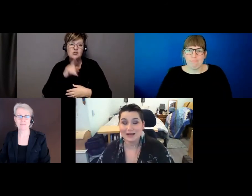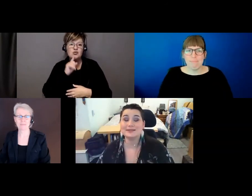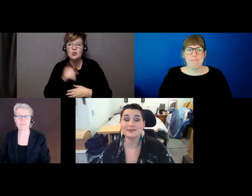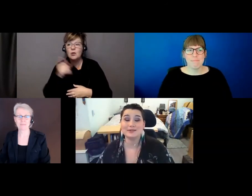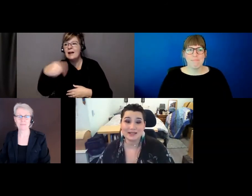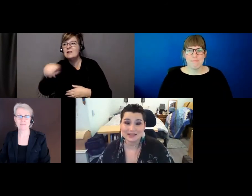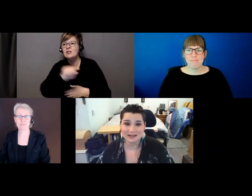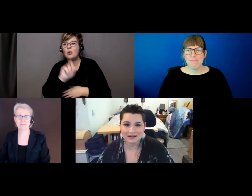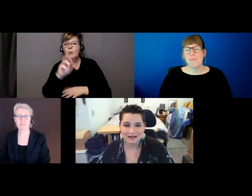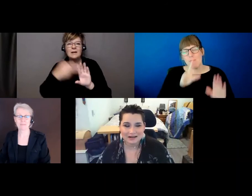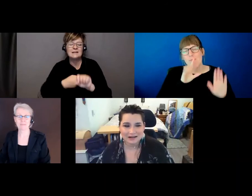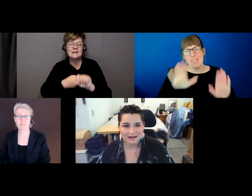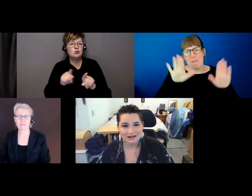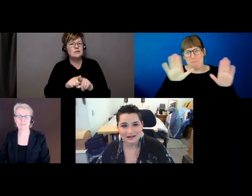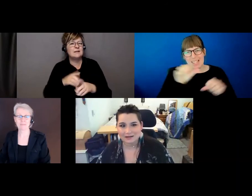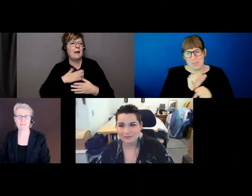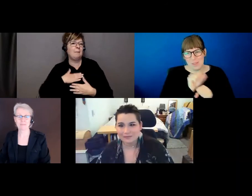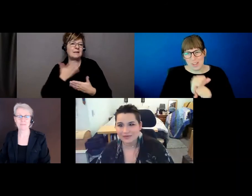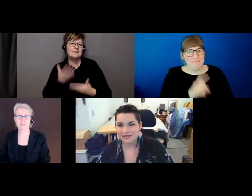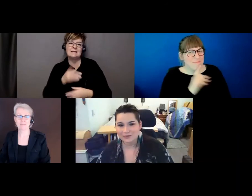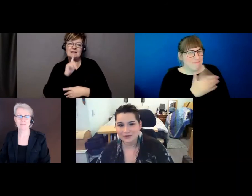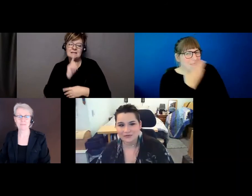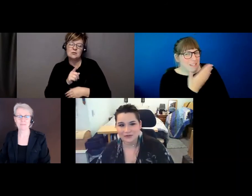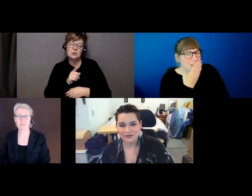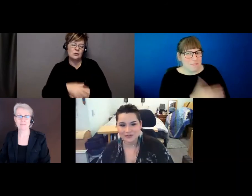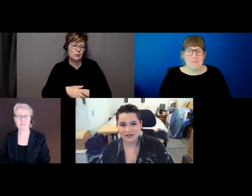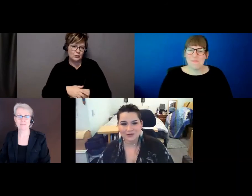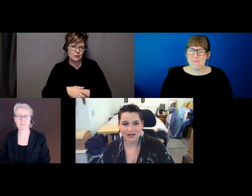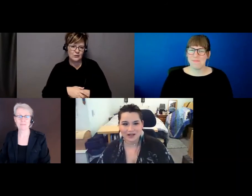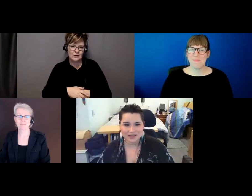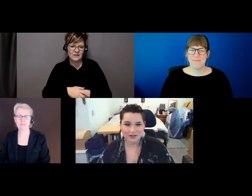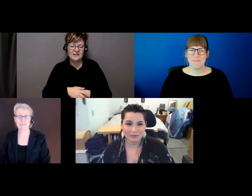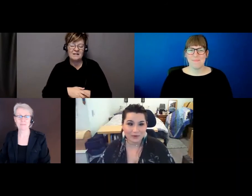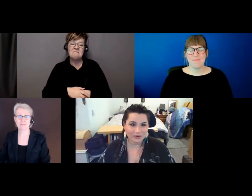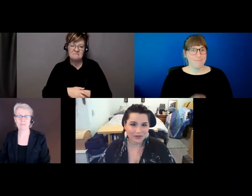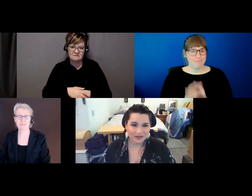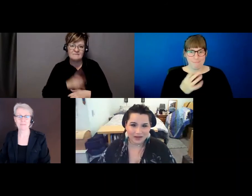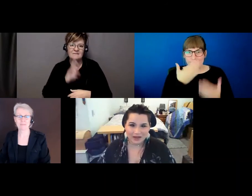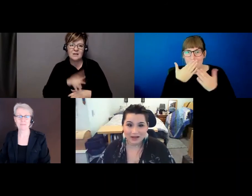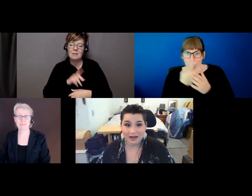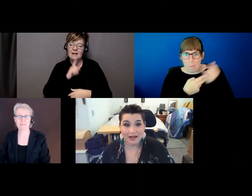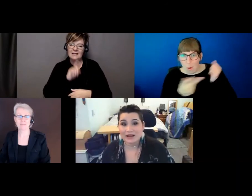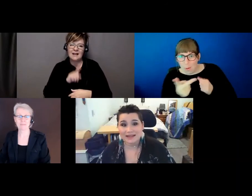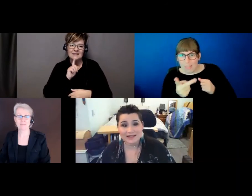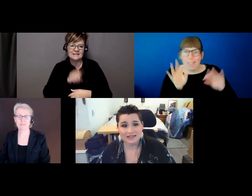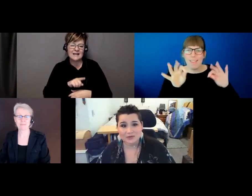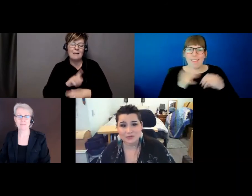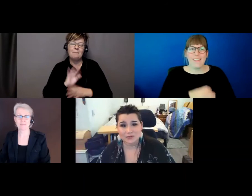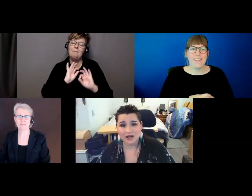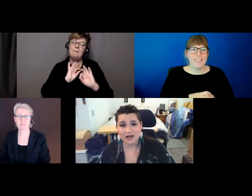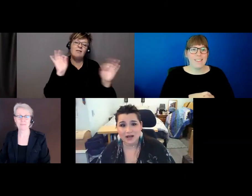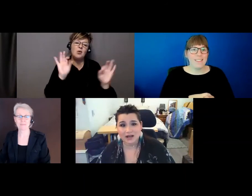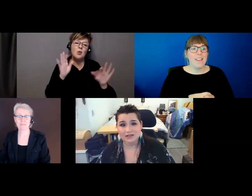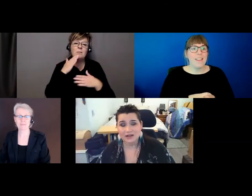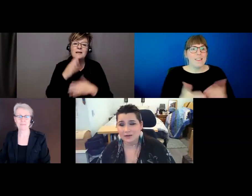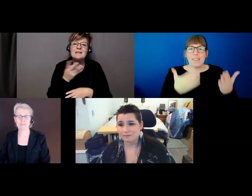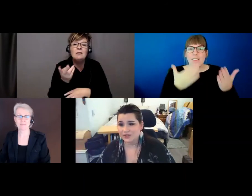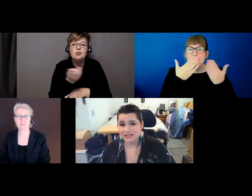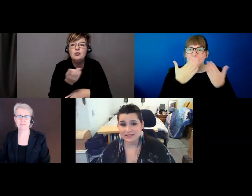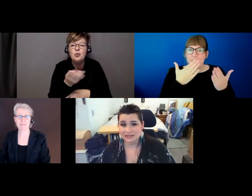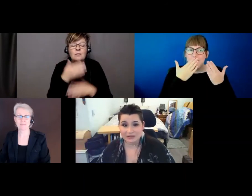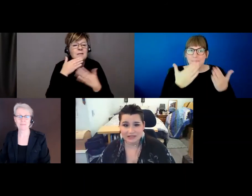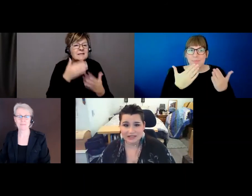Luca: THANK YOU. >> Kristina: THAT'S WONDERFUL. THANK YOU BOTH. AND MY THANKS TO THE ACCESSIBILITY